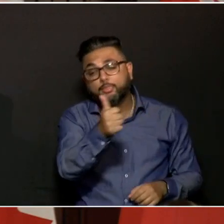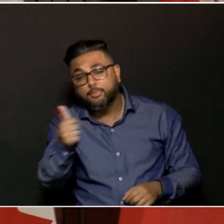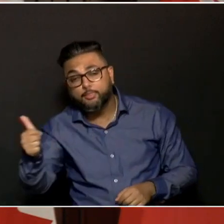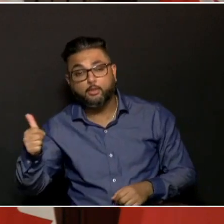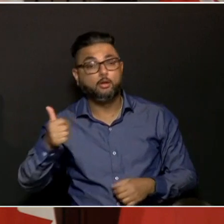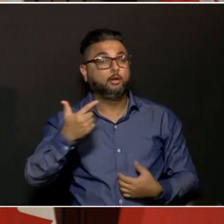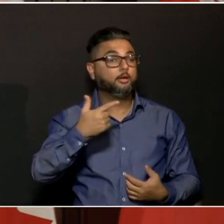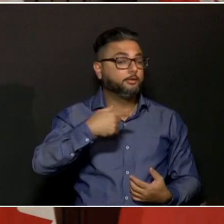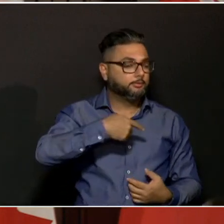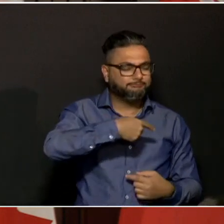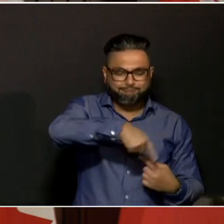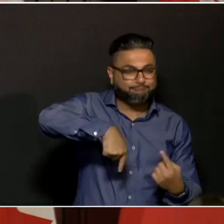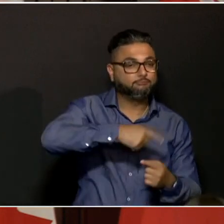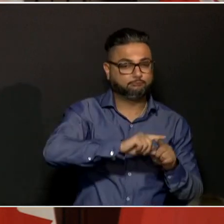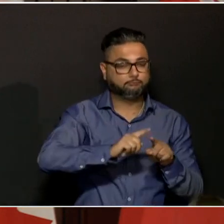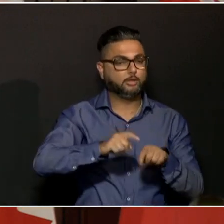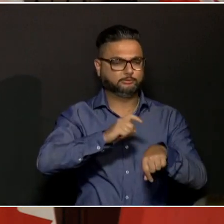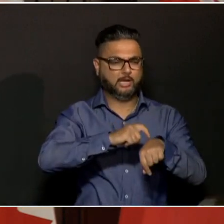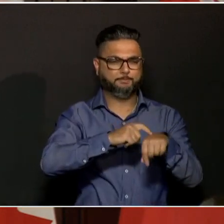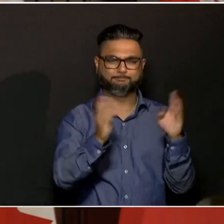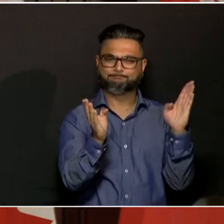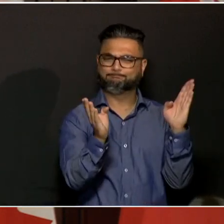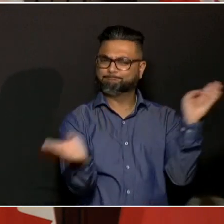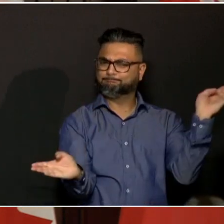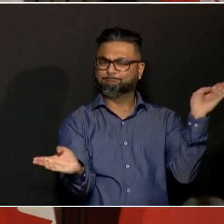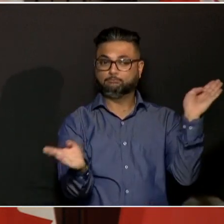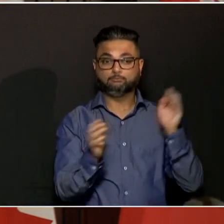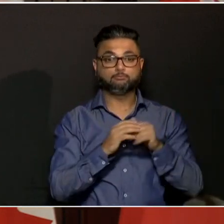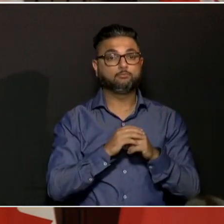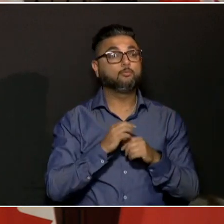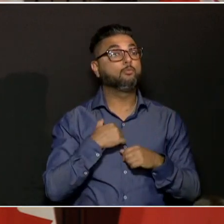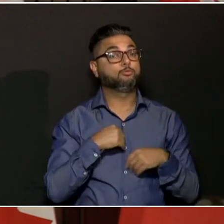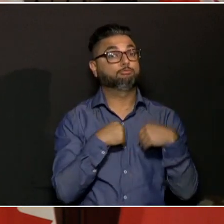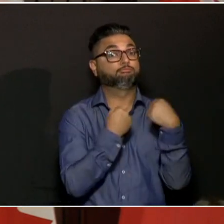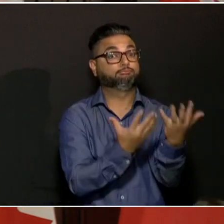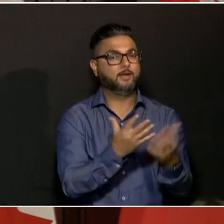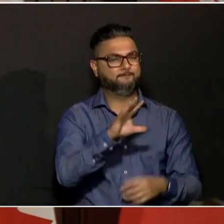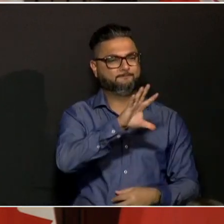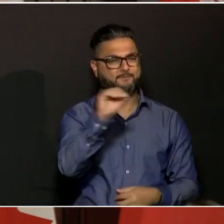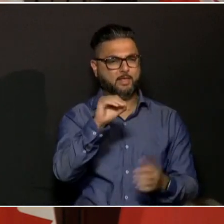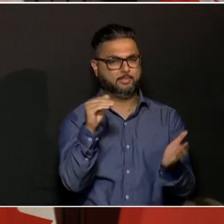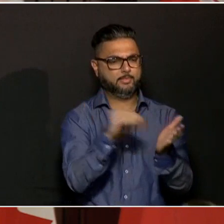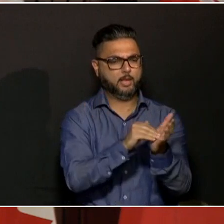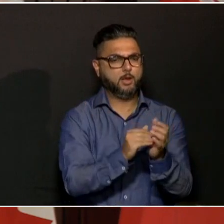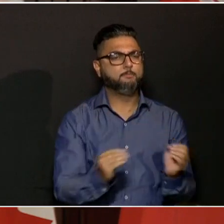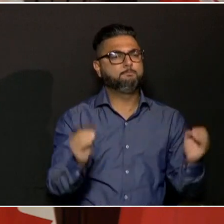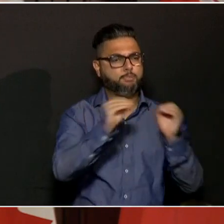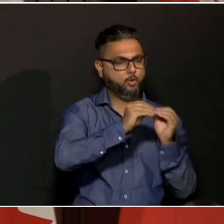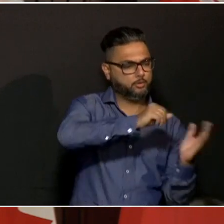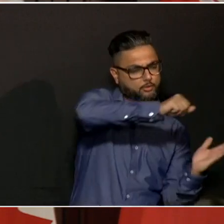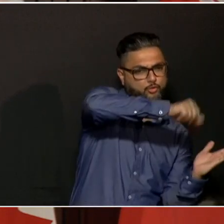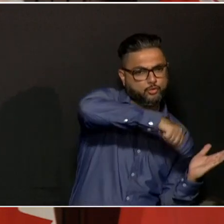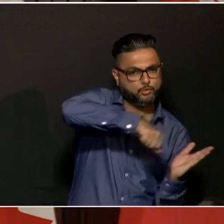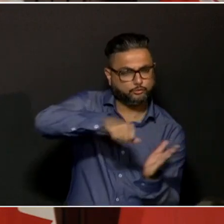that will allow us to perform over 50,000 more surgeries and up to 180 for thousand